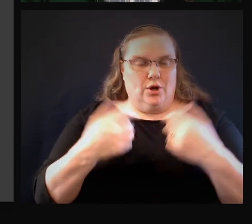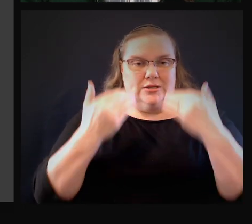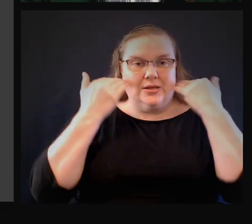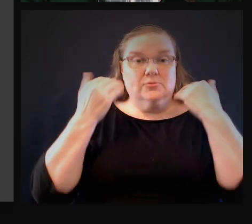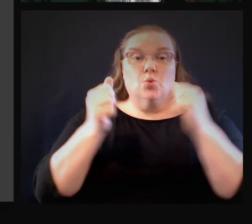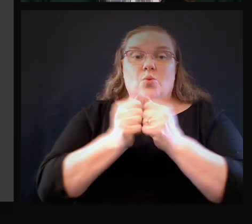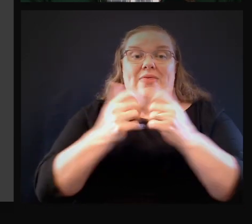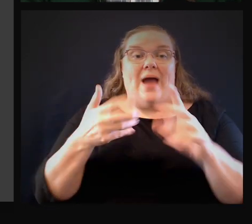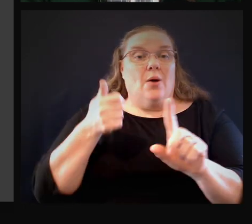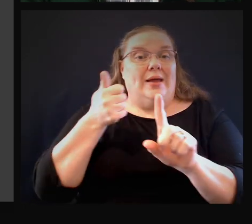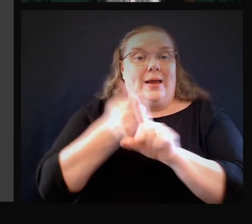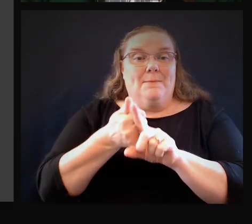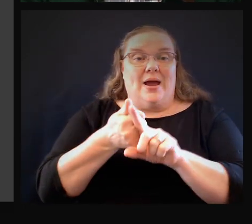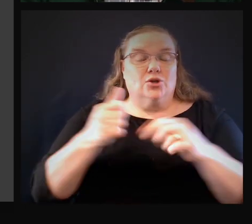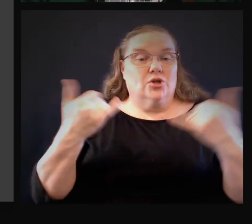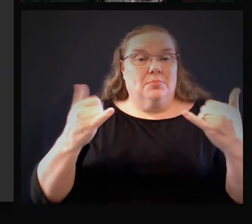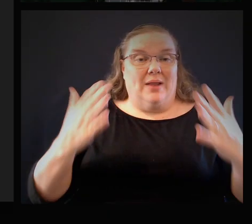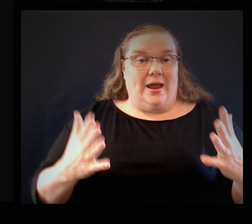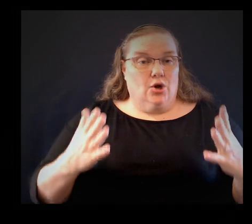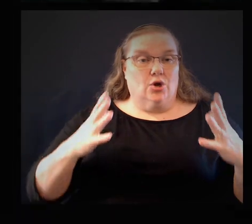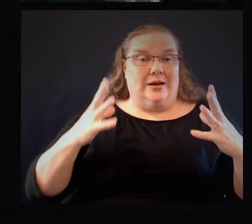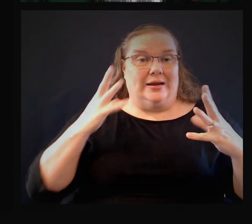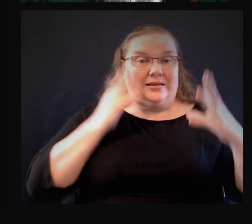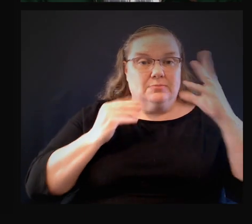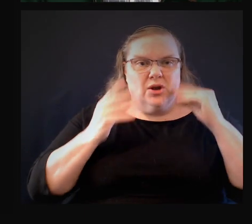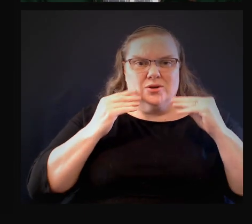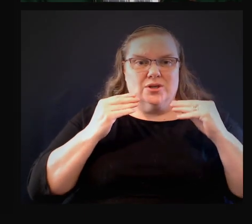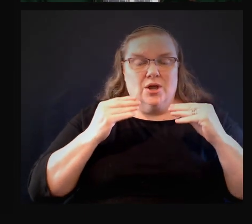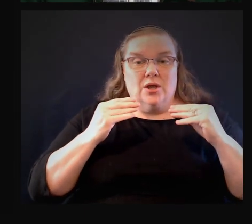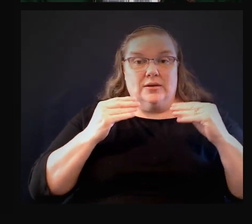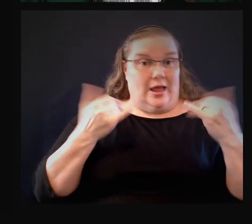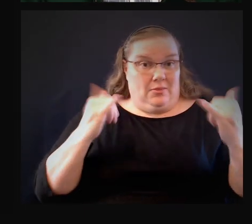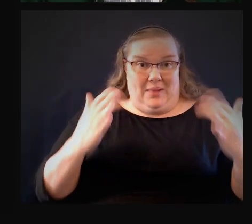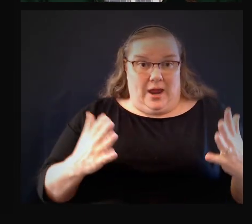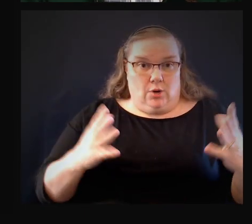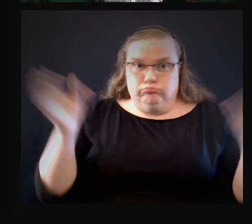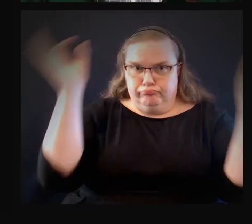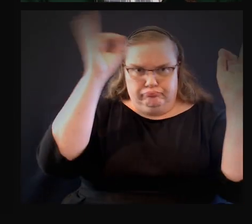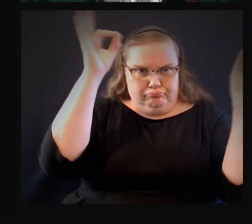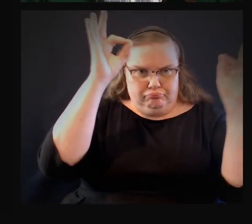The result is invisible to the player. Once we had actually developed a functional change,